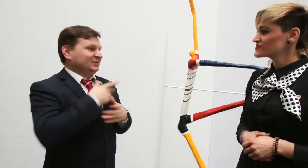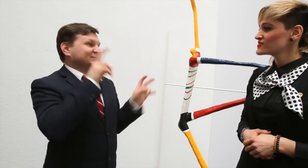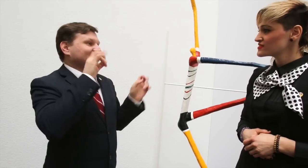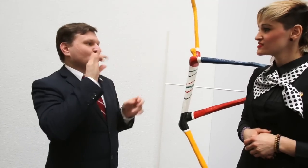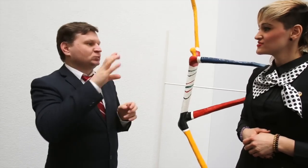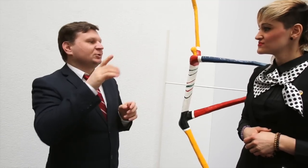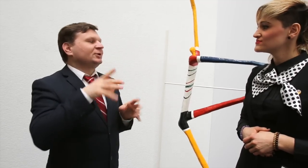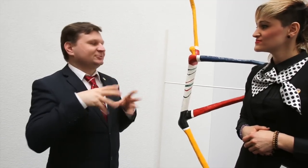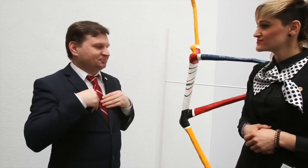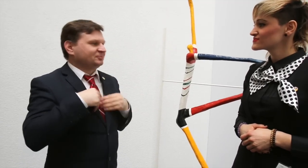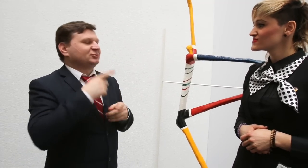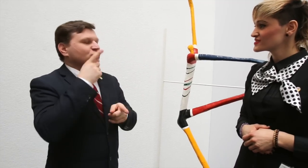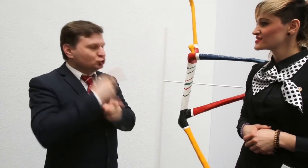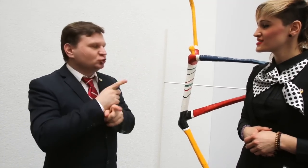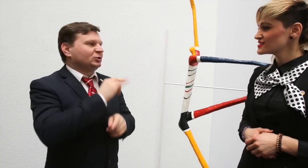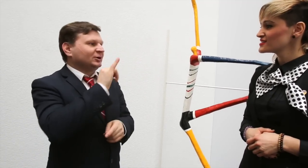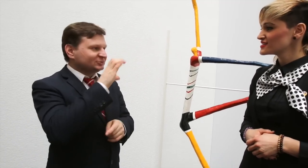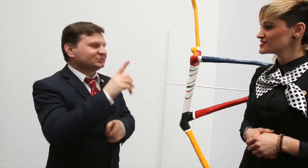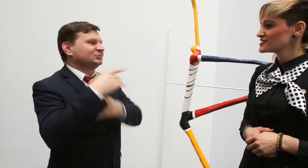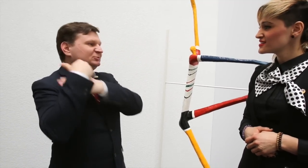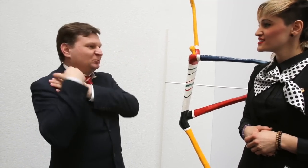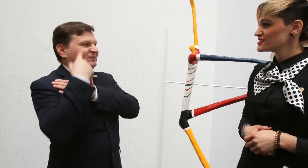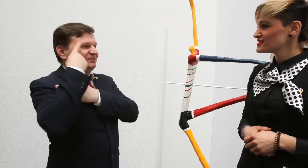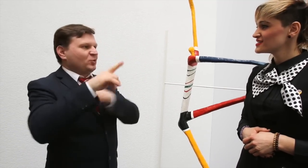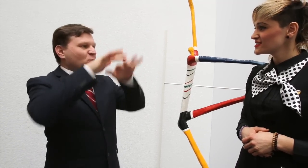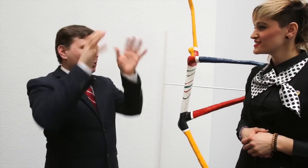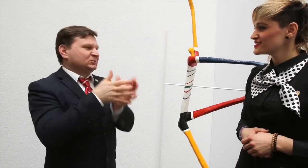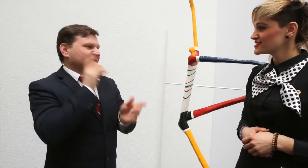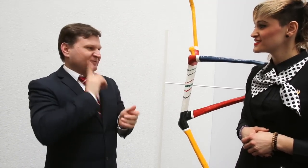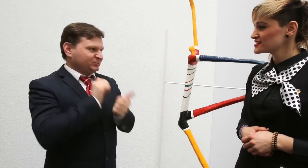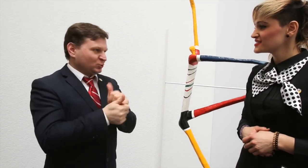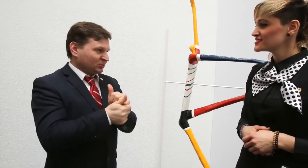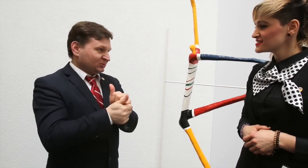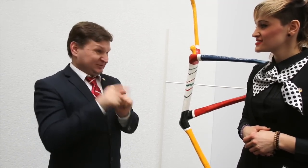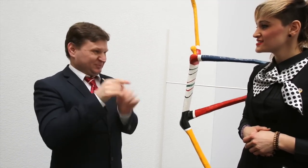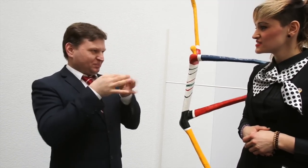IOC agrees that only ICSD can be responsible for the Deaf sports in the world.